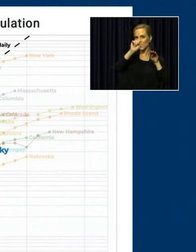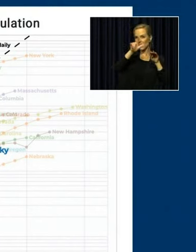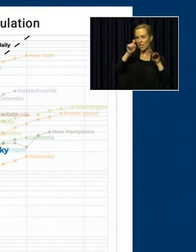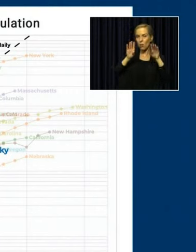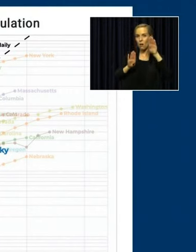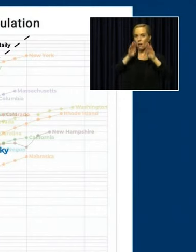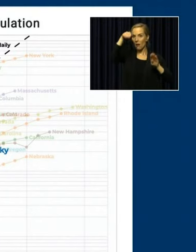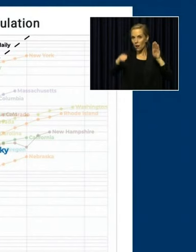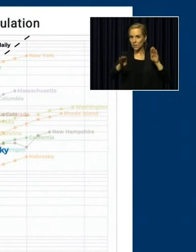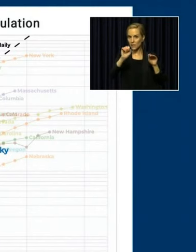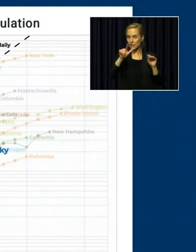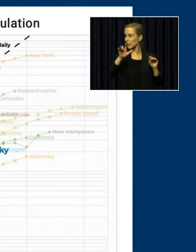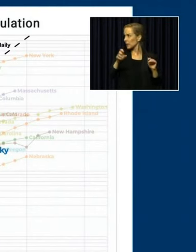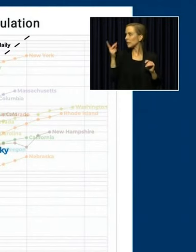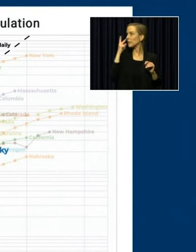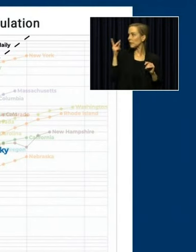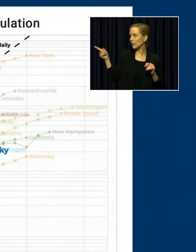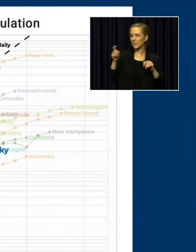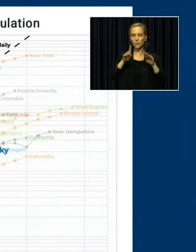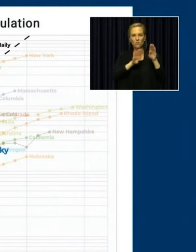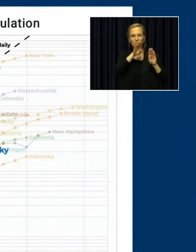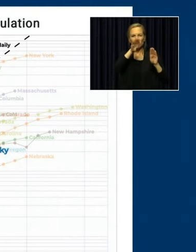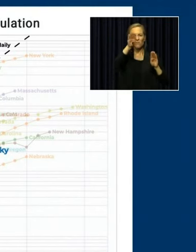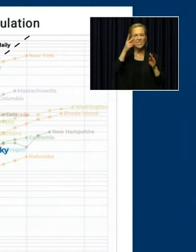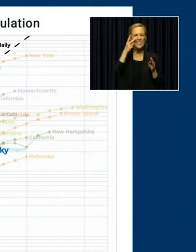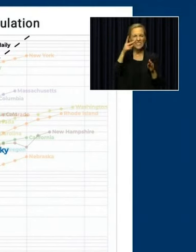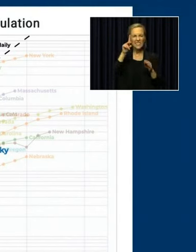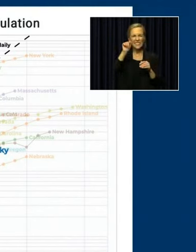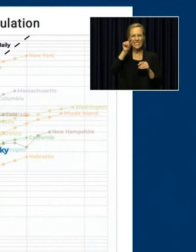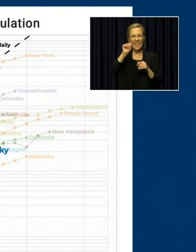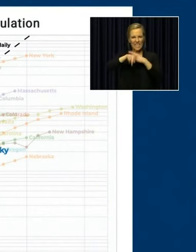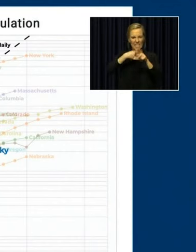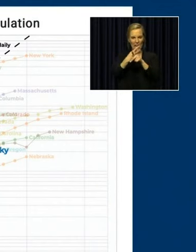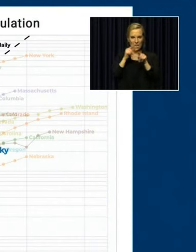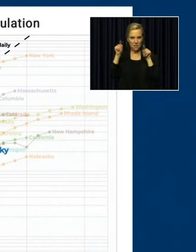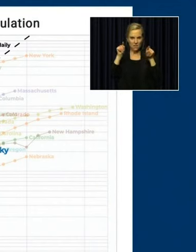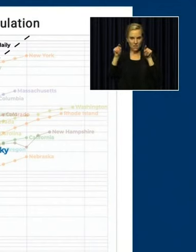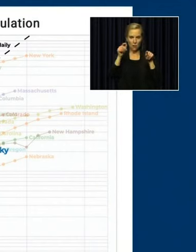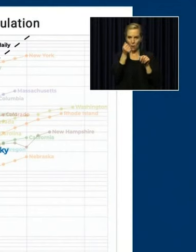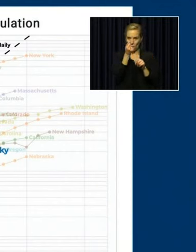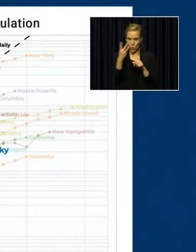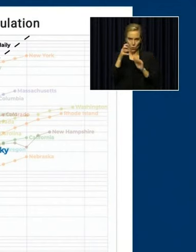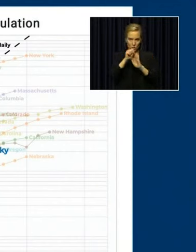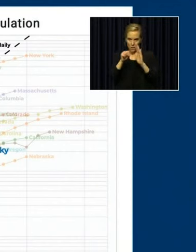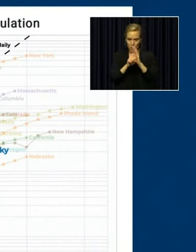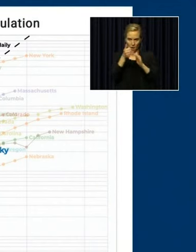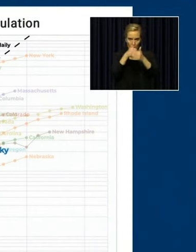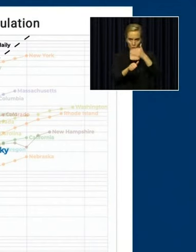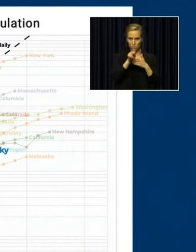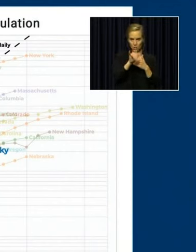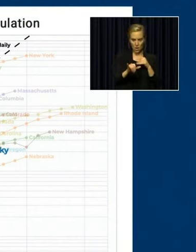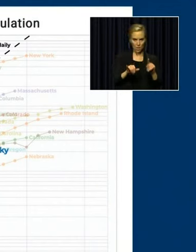BESHEAR. THANK YOU. ALL RIGHT.